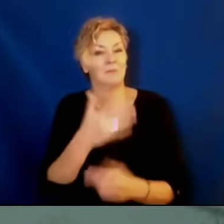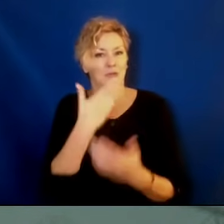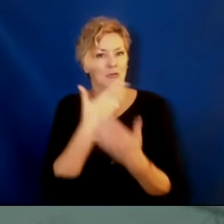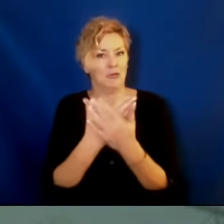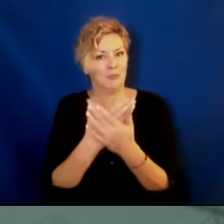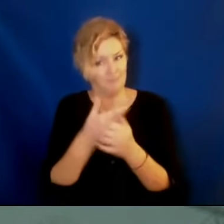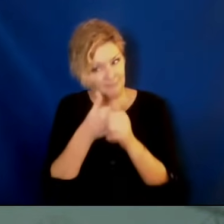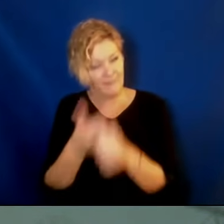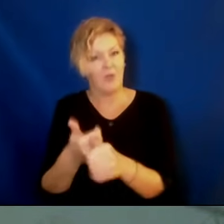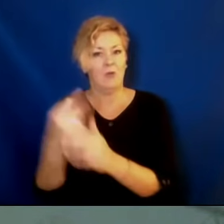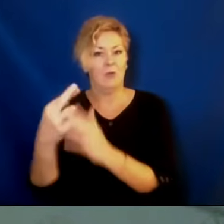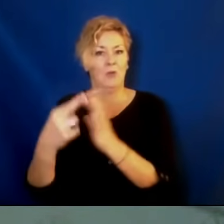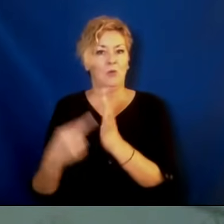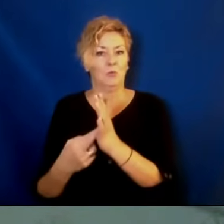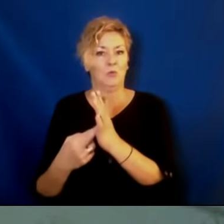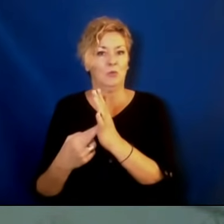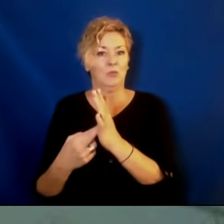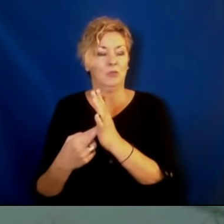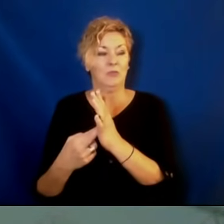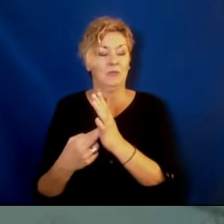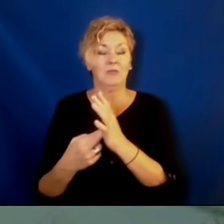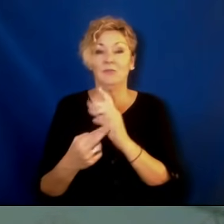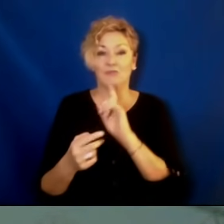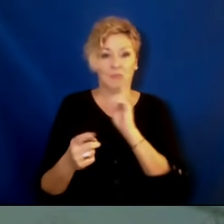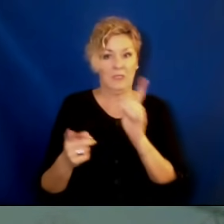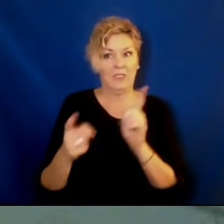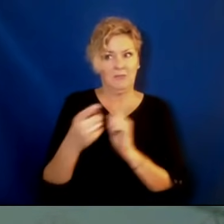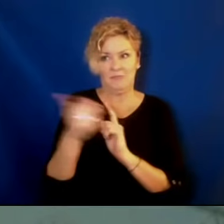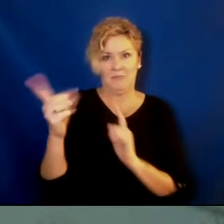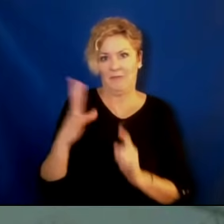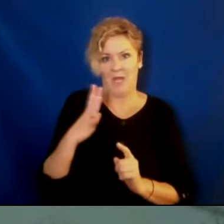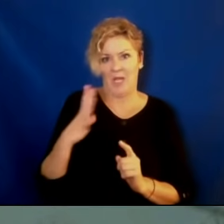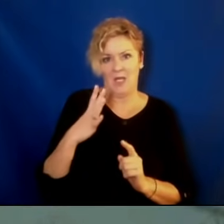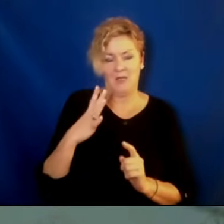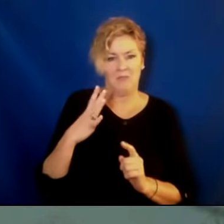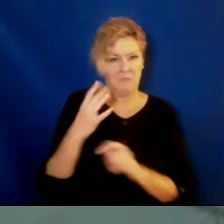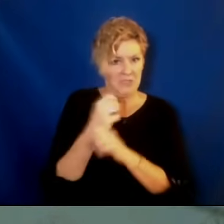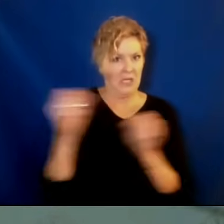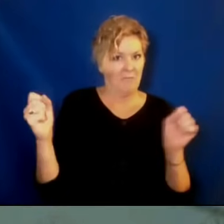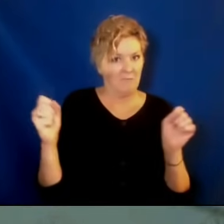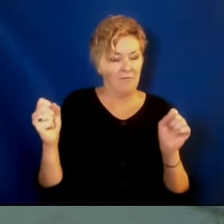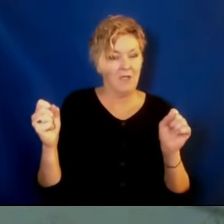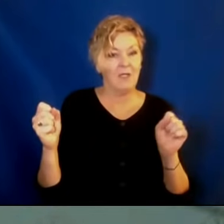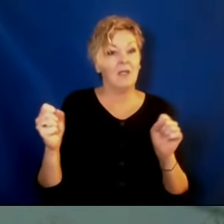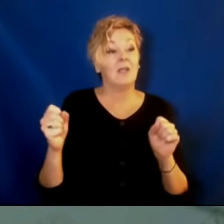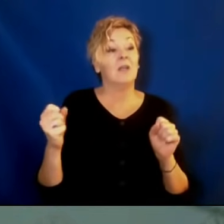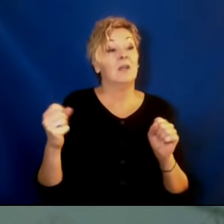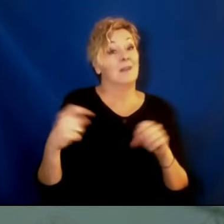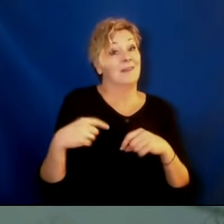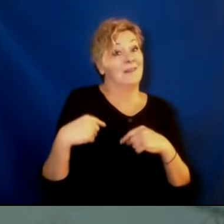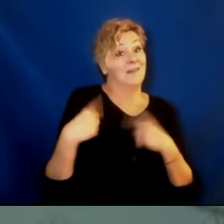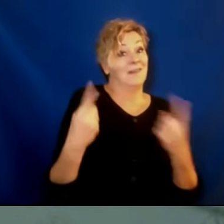That is one of the situations where voting is an important thing to do there is safety protocols in place.